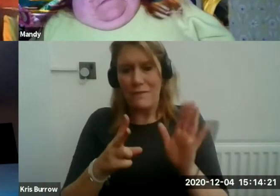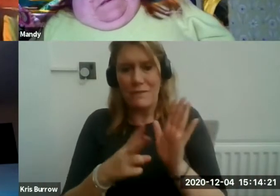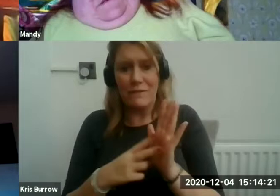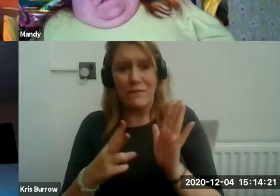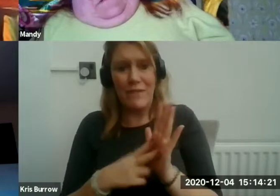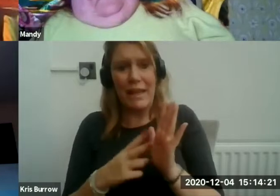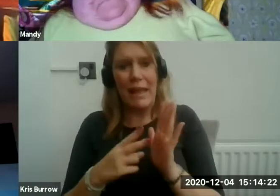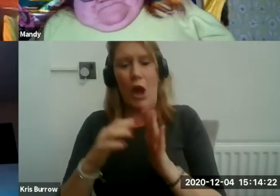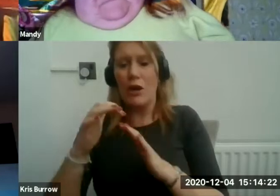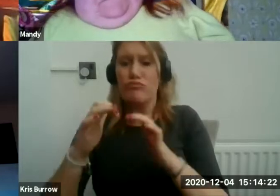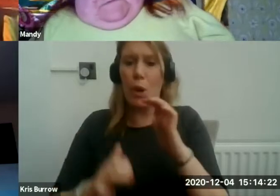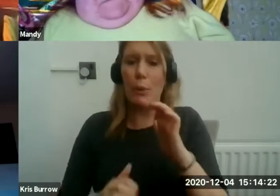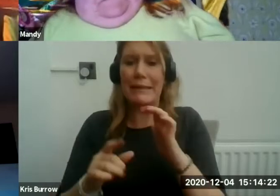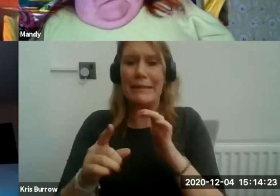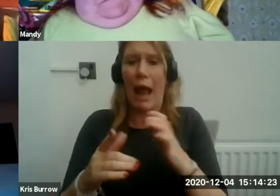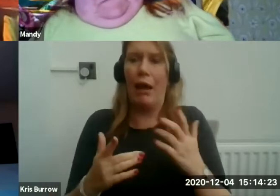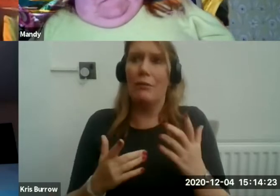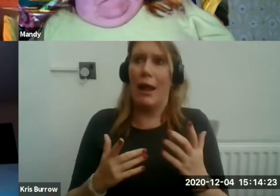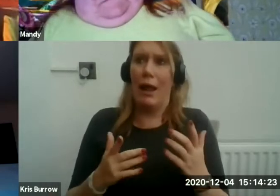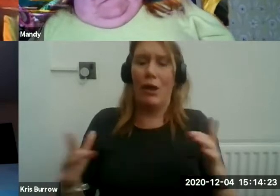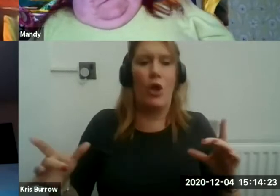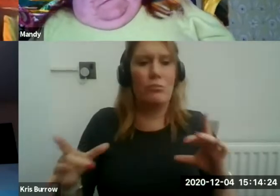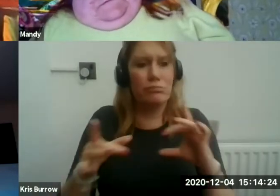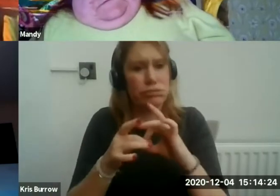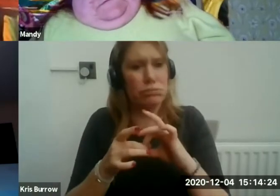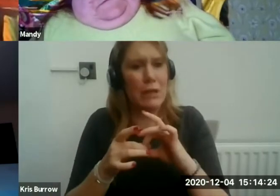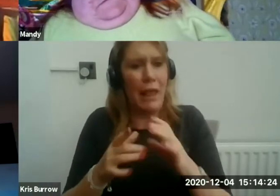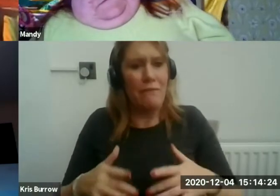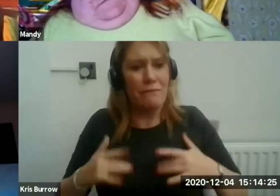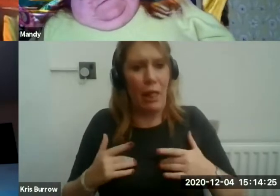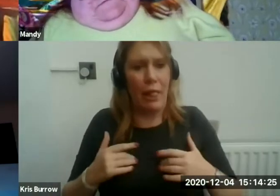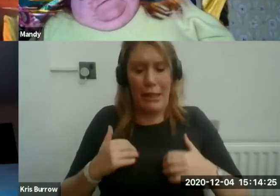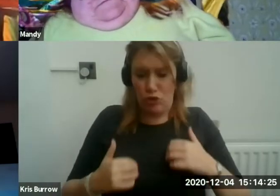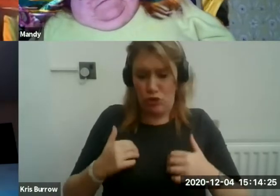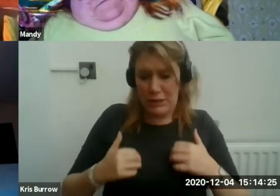really interesting. And, for me, just as